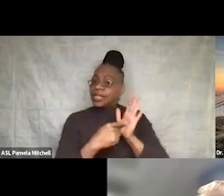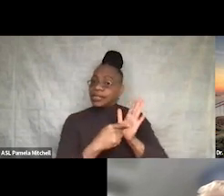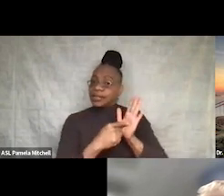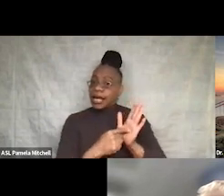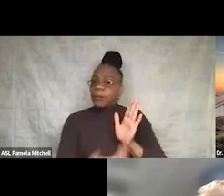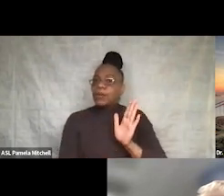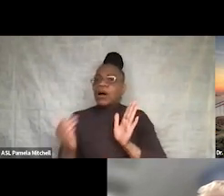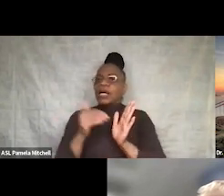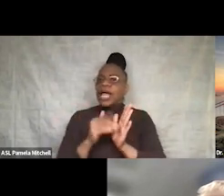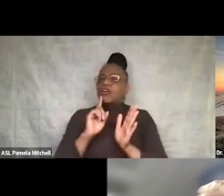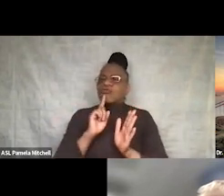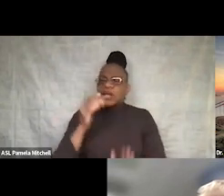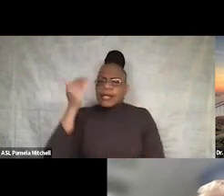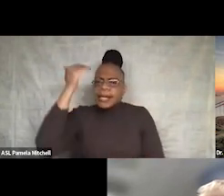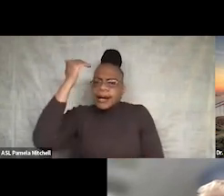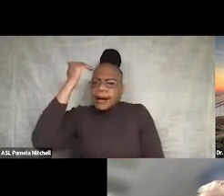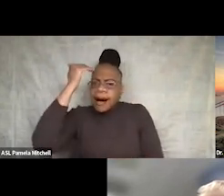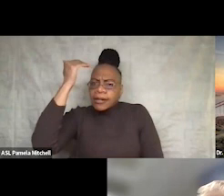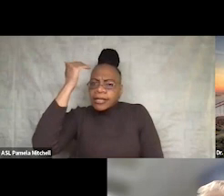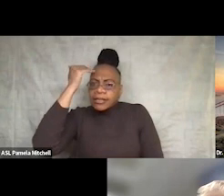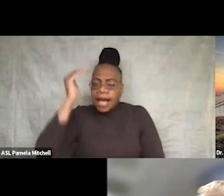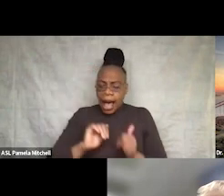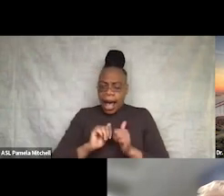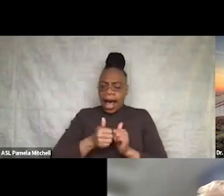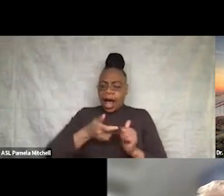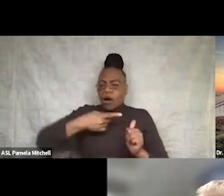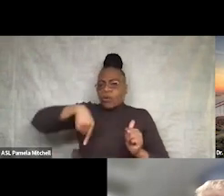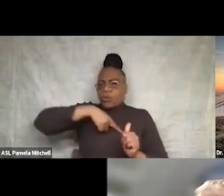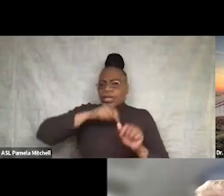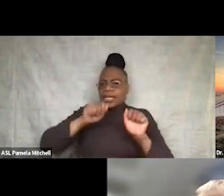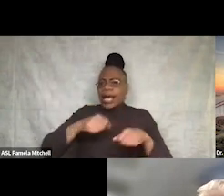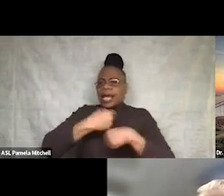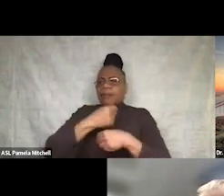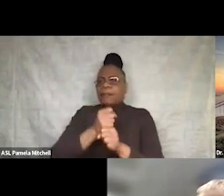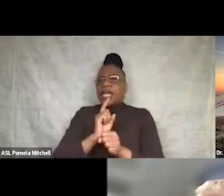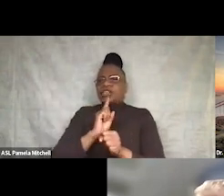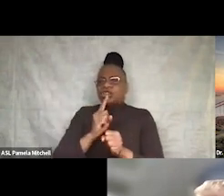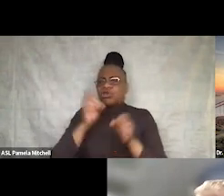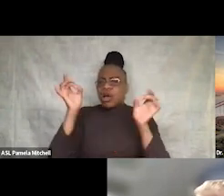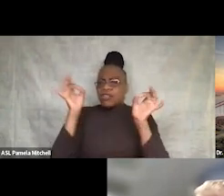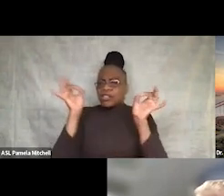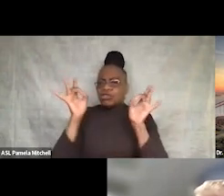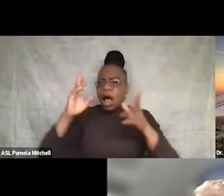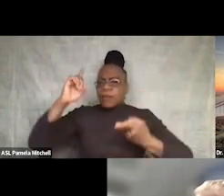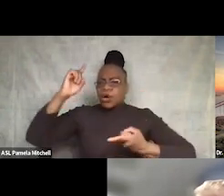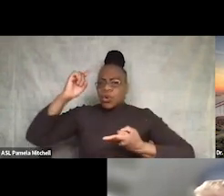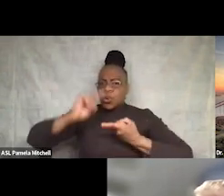being very cognizant of how we can make sure that we reduce trauma, right, and prevent trauma,